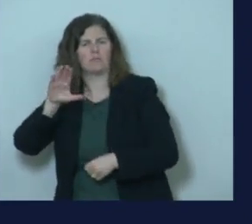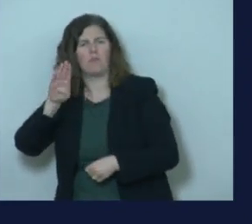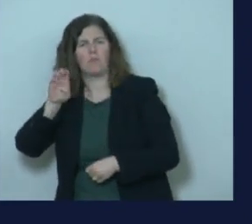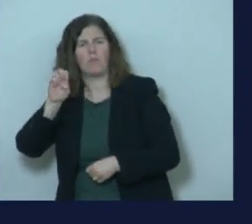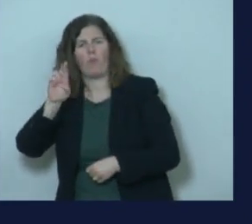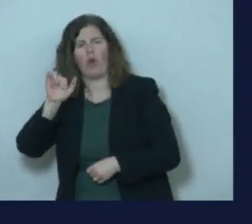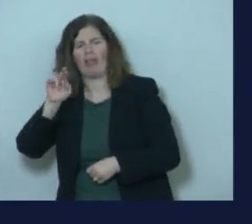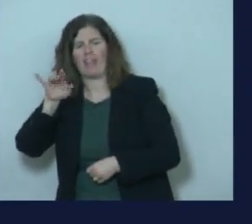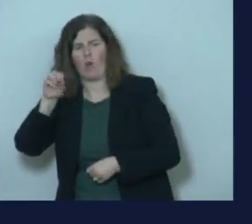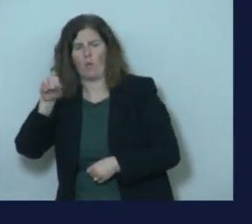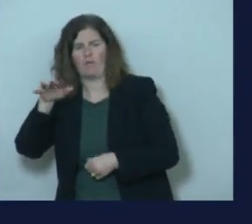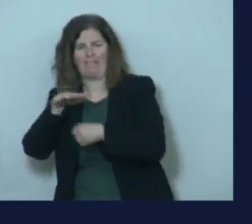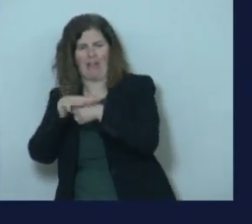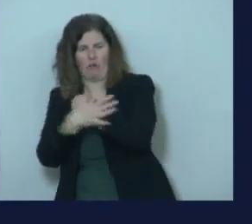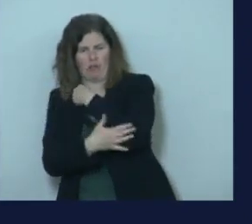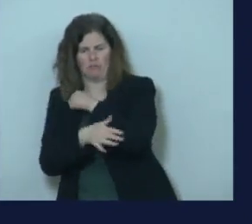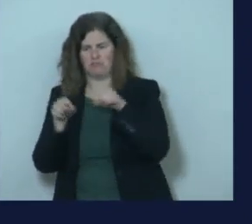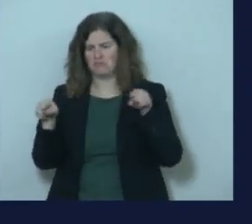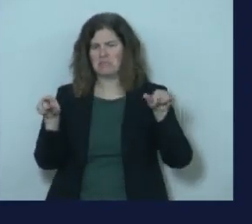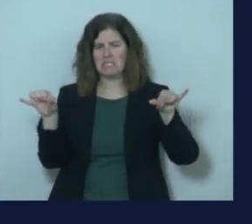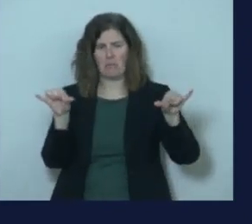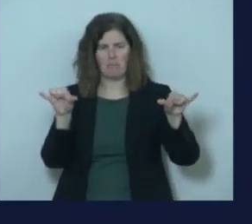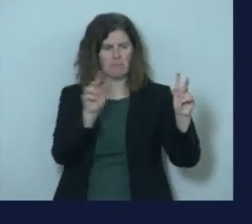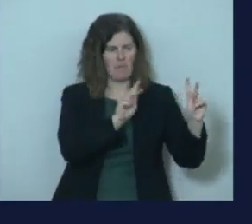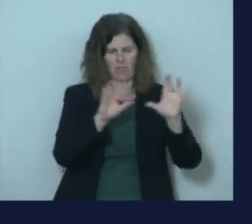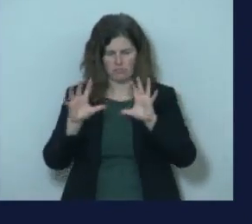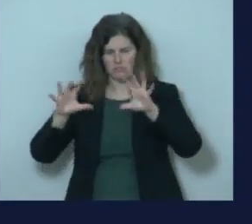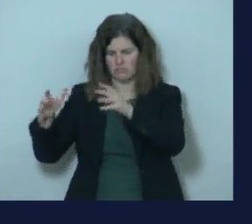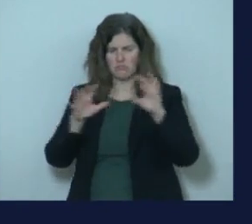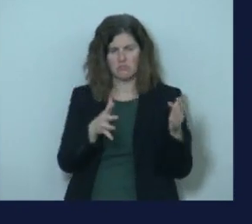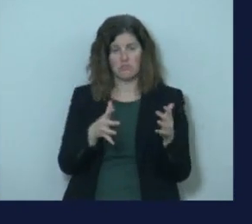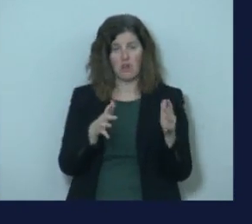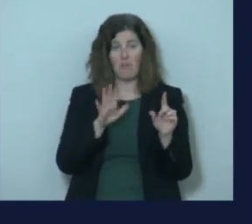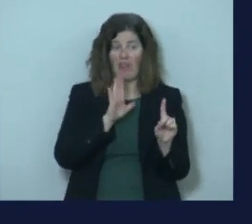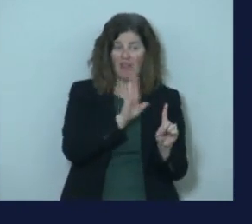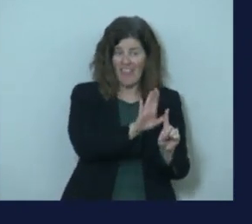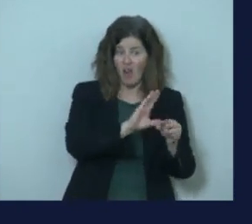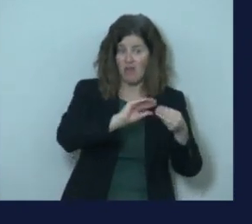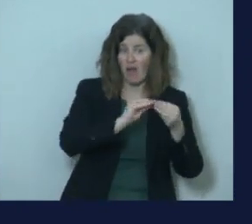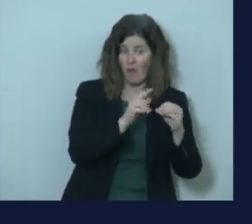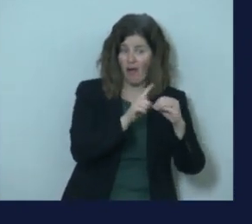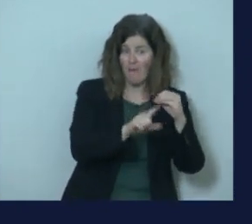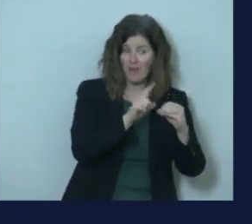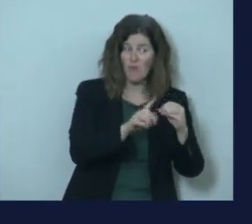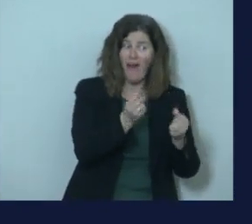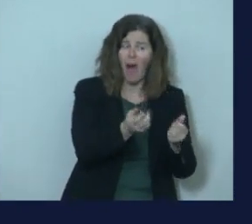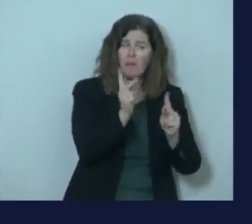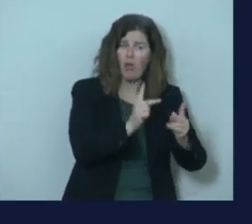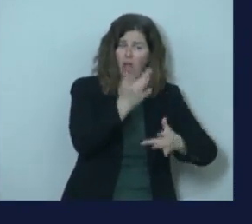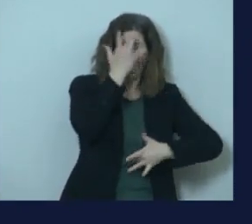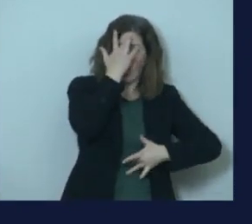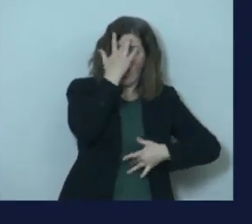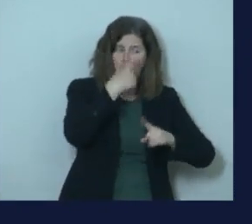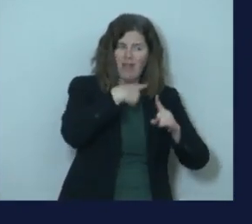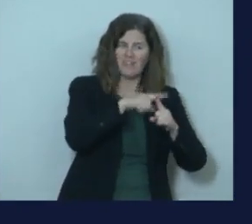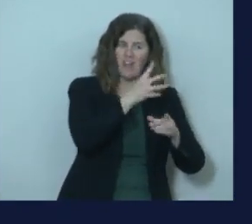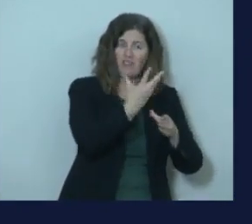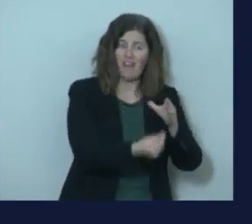EL PASO ISN’T AREA THAT IS COMPARABLE TO THE SIZE OF ALL OF BERNALILLO COUNTY.